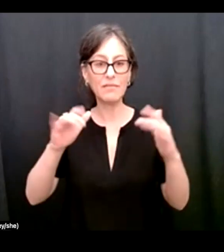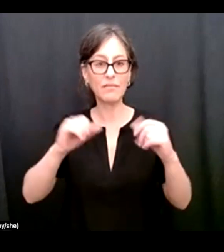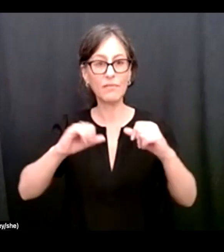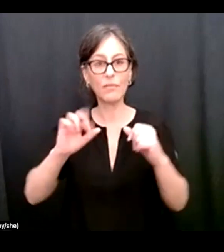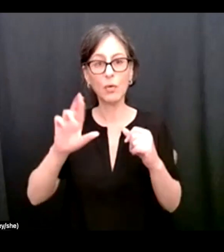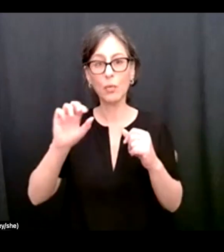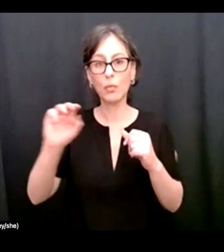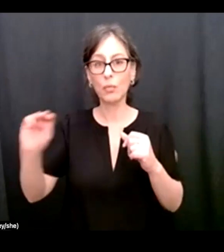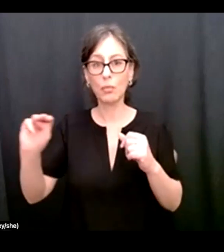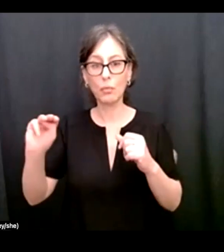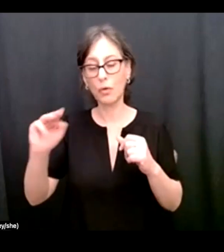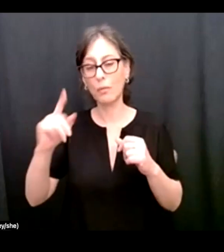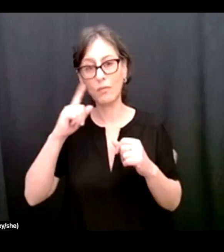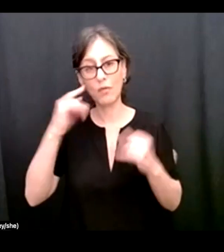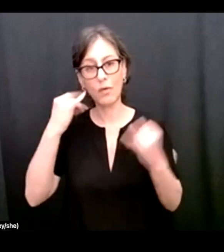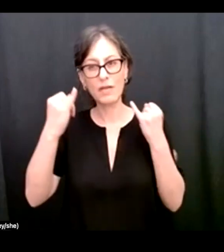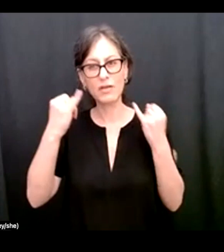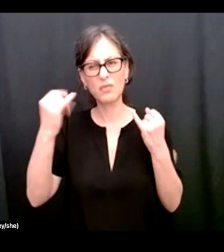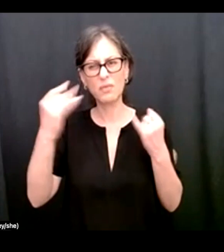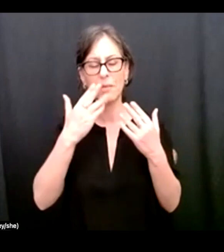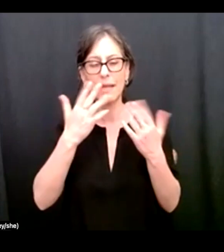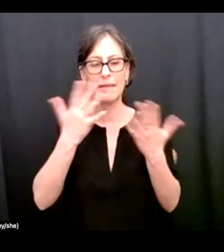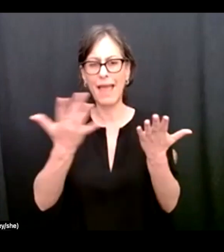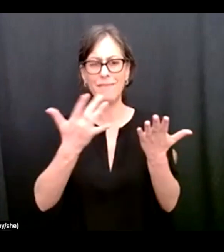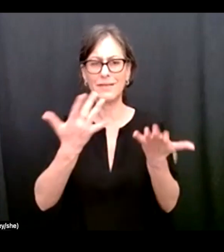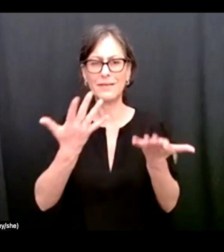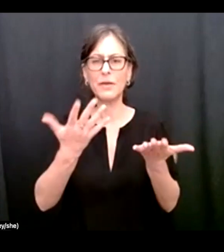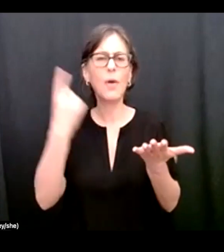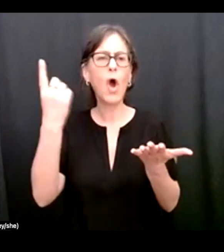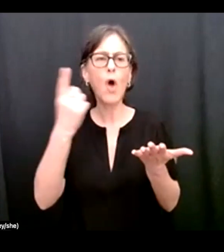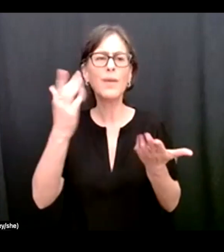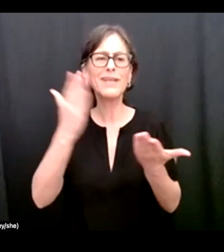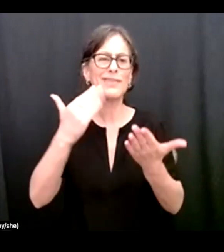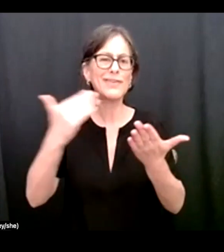line from a favorite song, and we always, you know, we always mishear lyrics or misremember